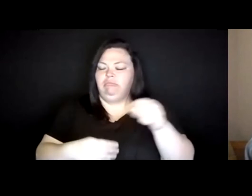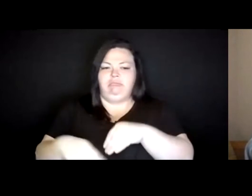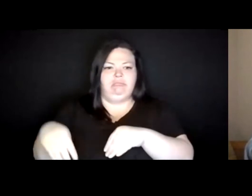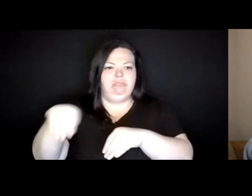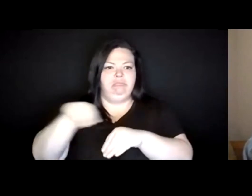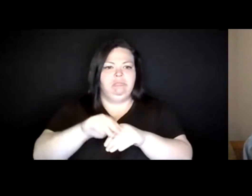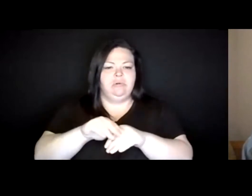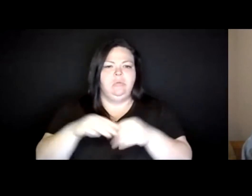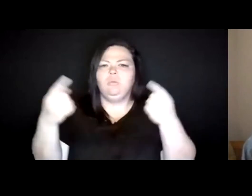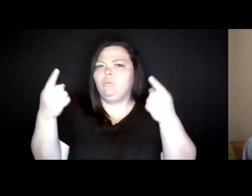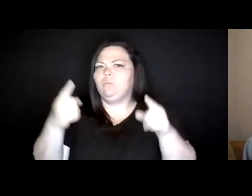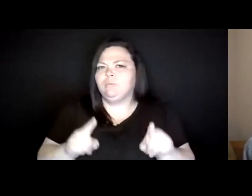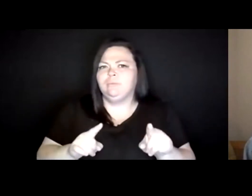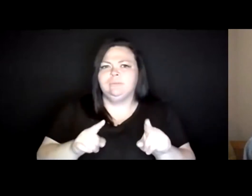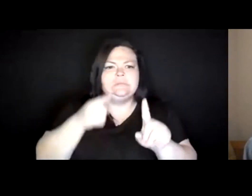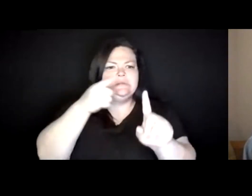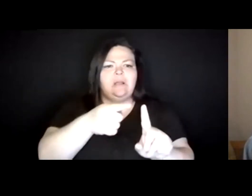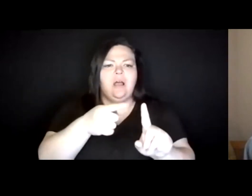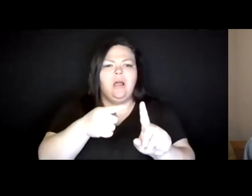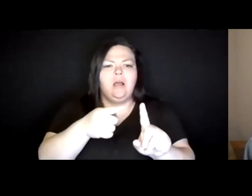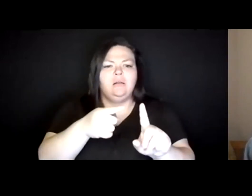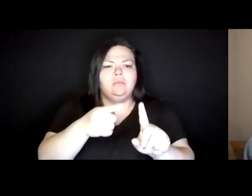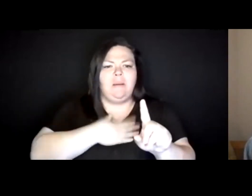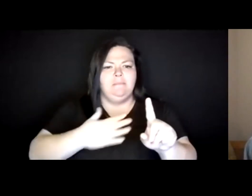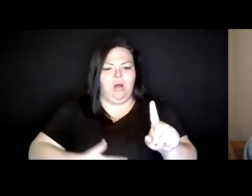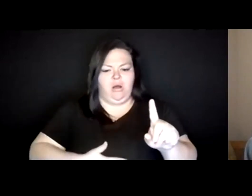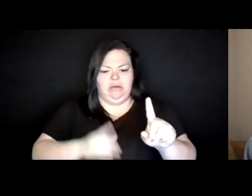At what point is a body just a bivouac? //